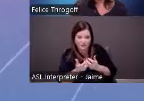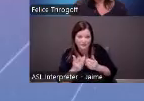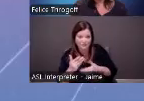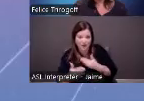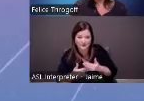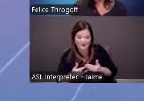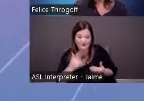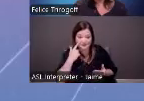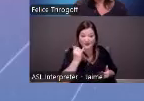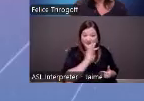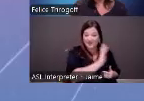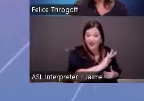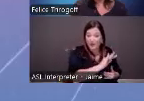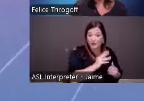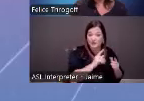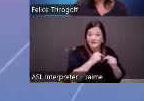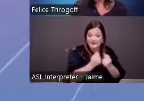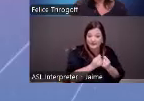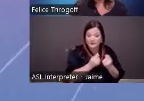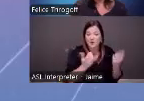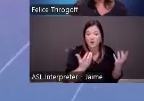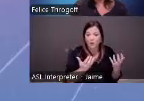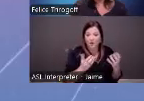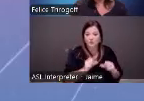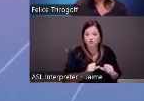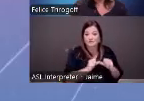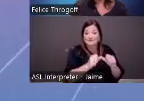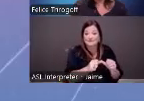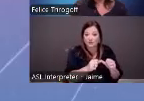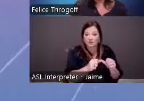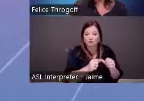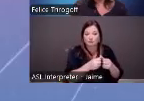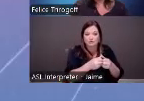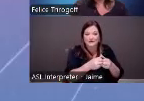is hoping to continue to expand this program,